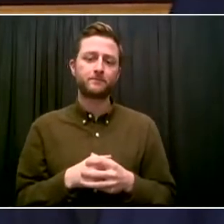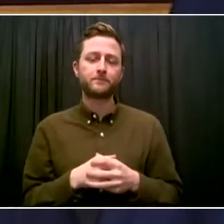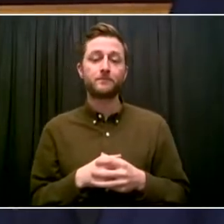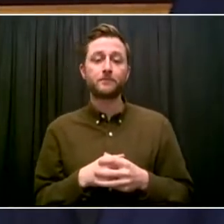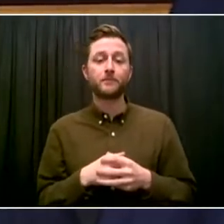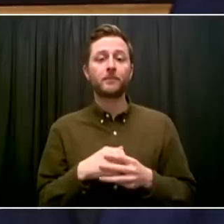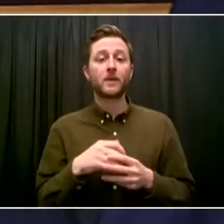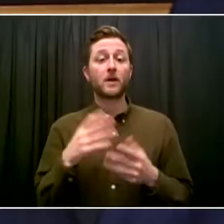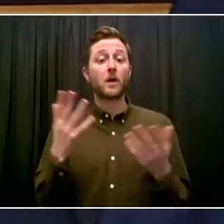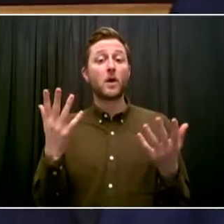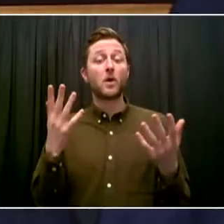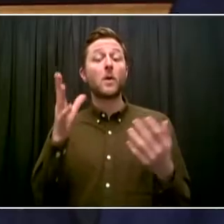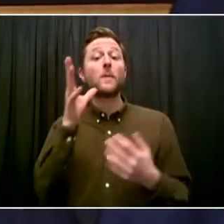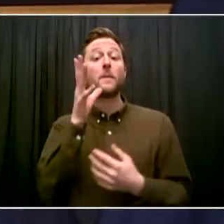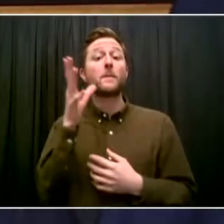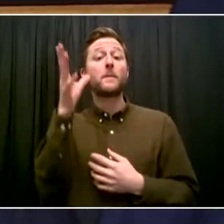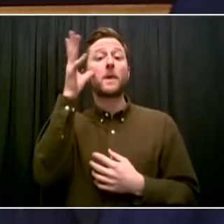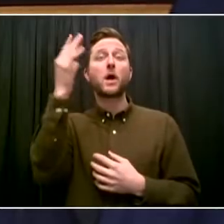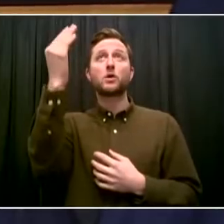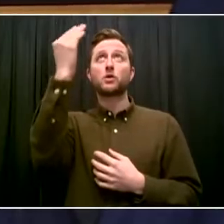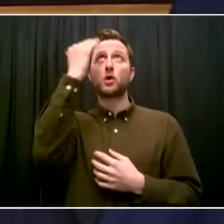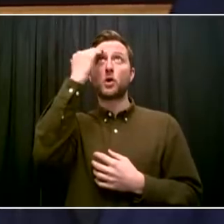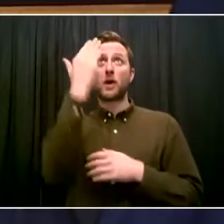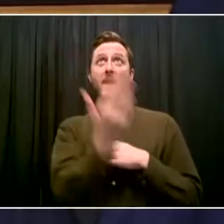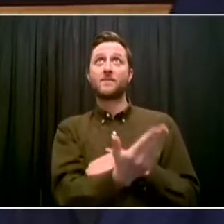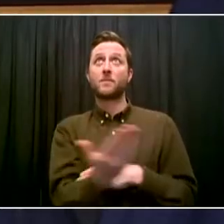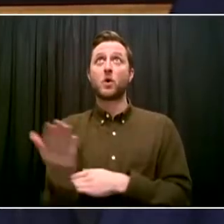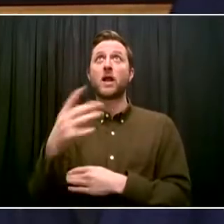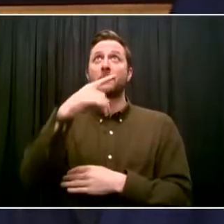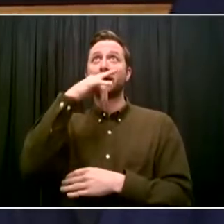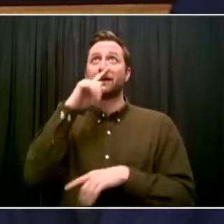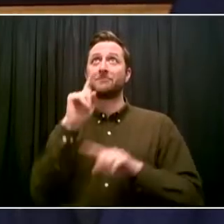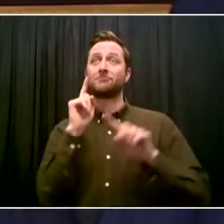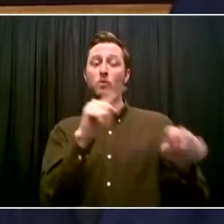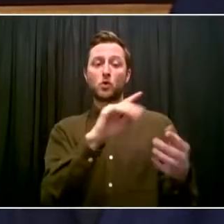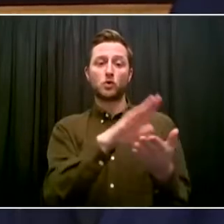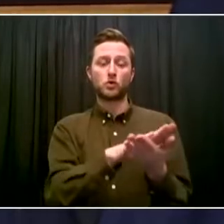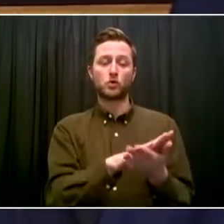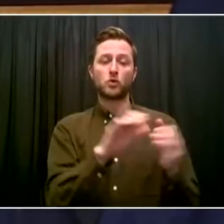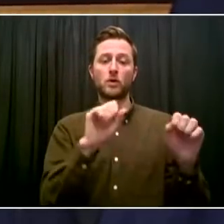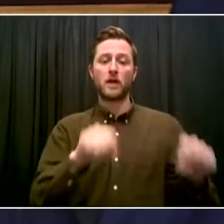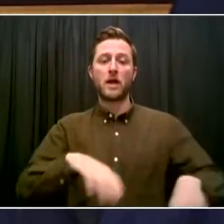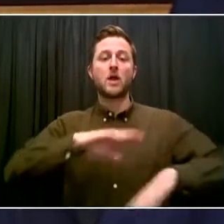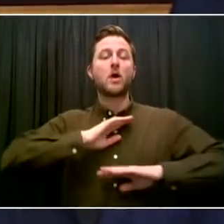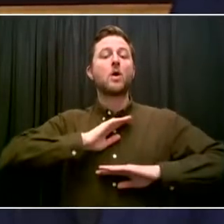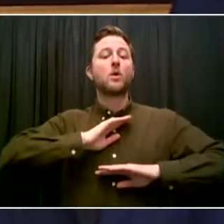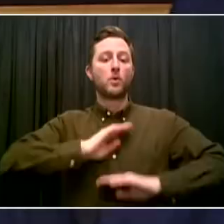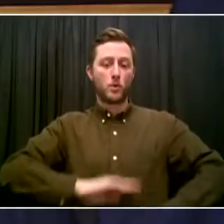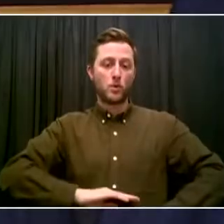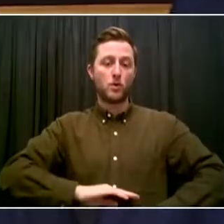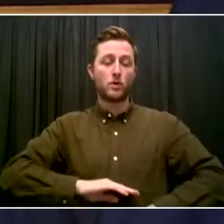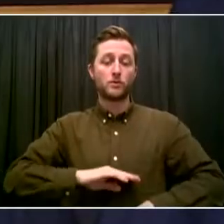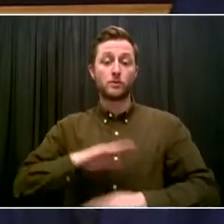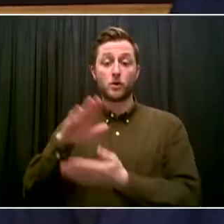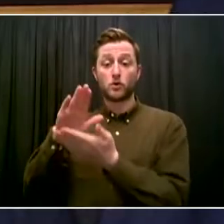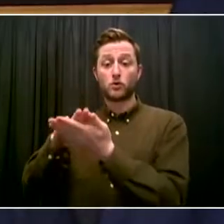THROUGH THE THOUGHTS THAT SCHOOLS WOULD CLOSE AND PARENTS